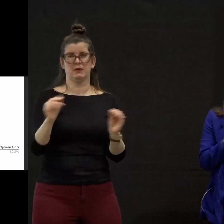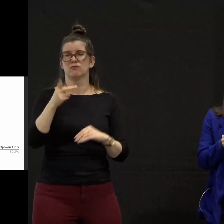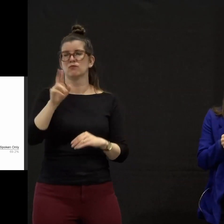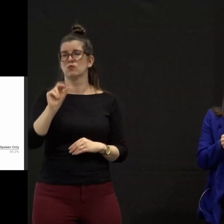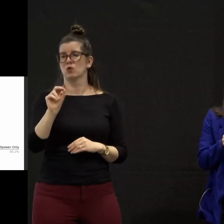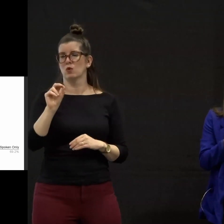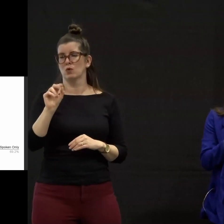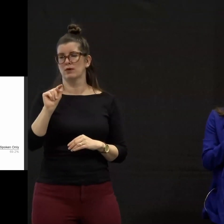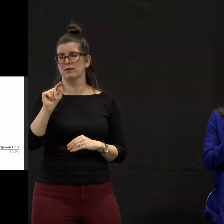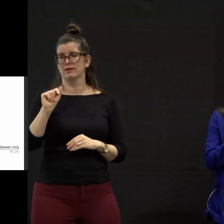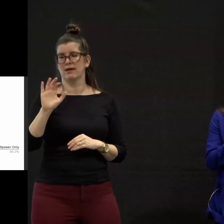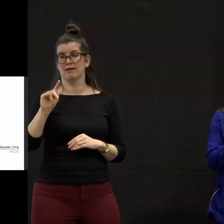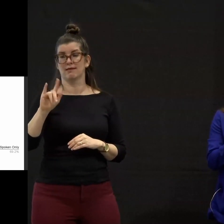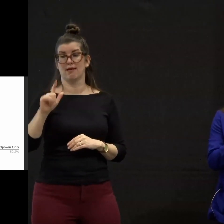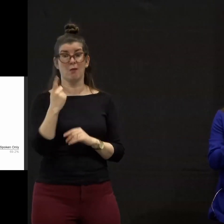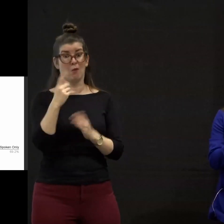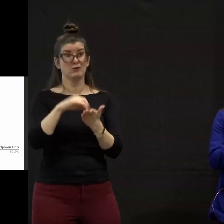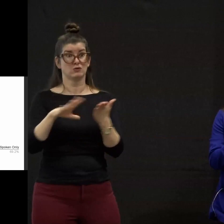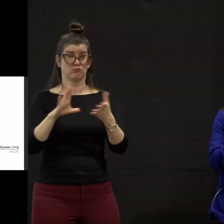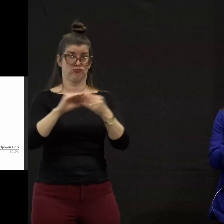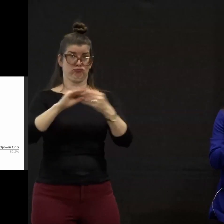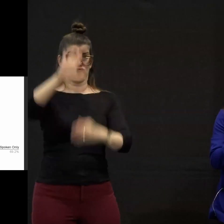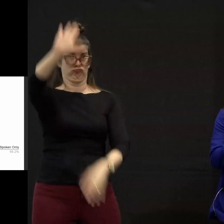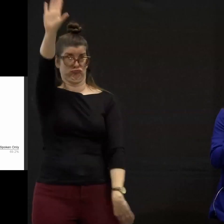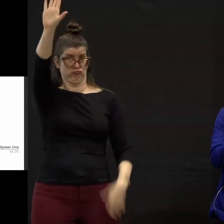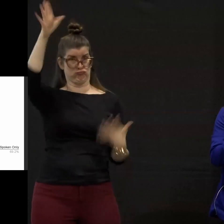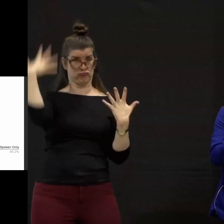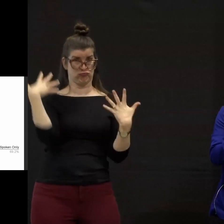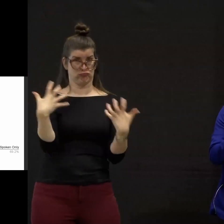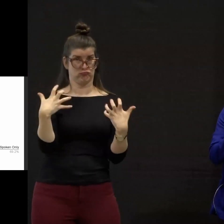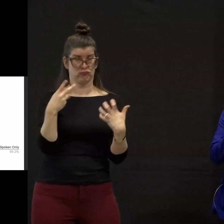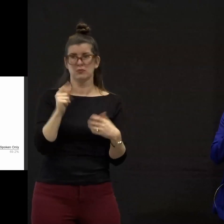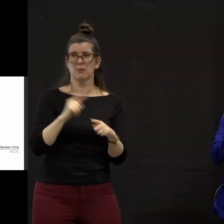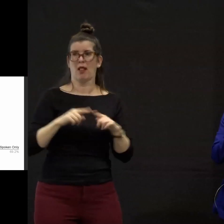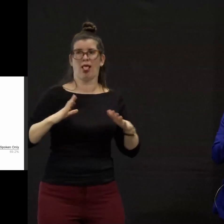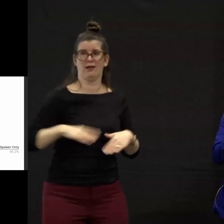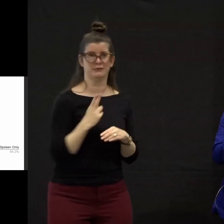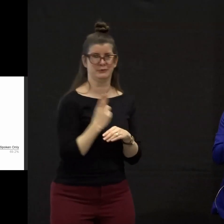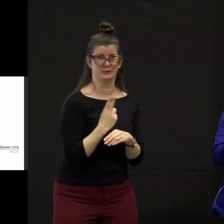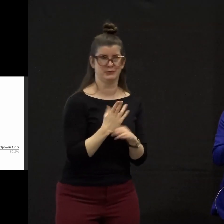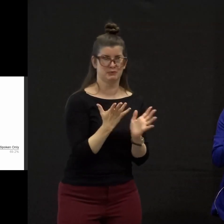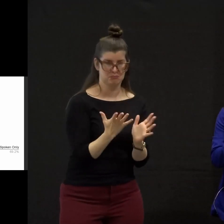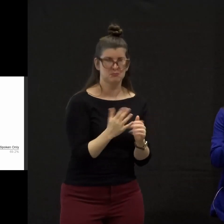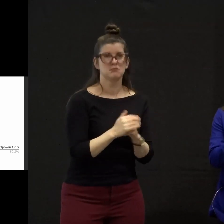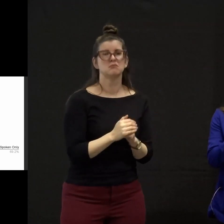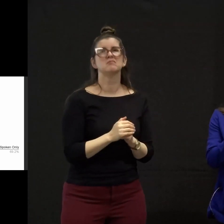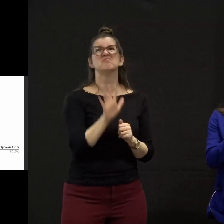one was very clear that was on his radar. So we had about 30% of our families